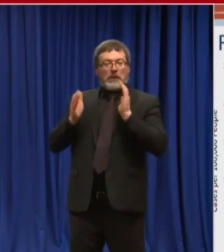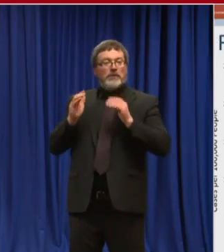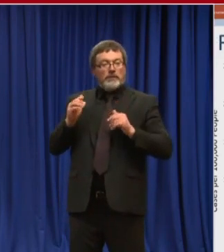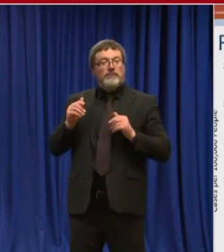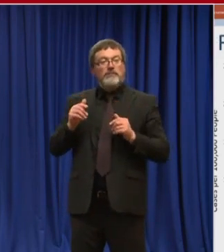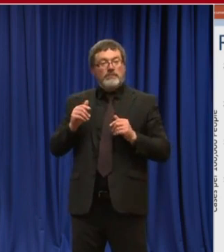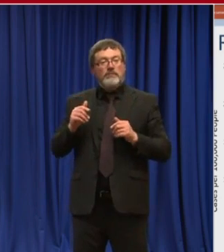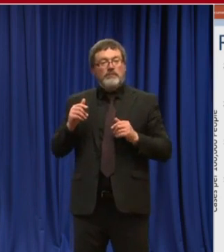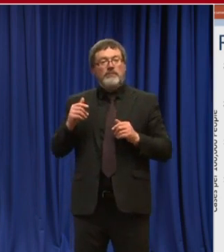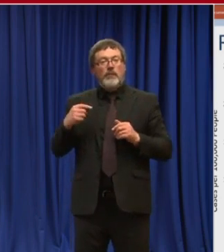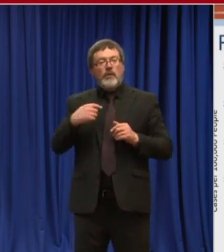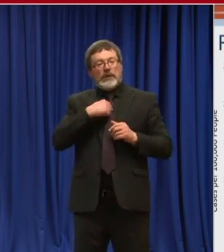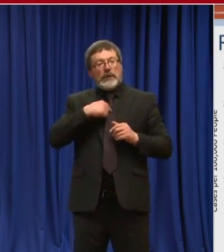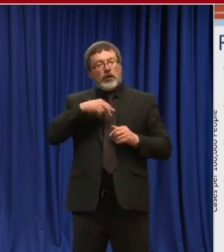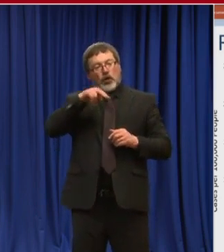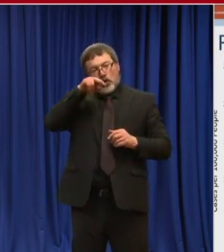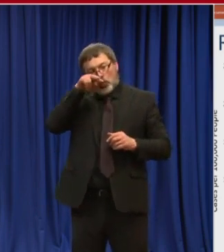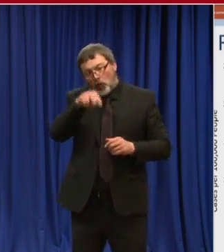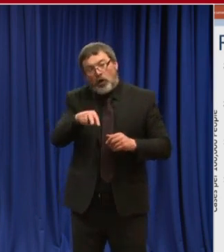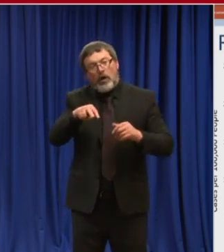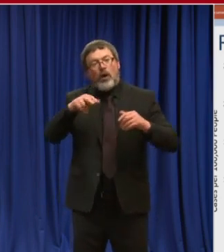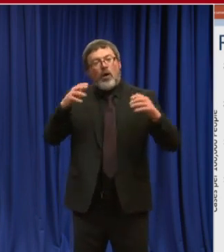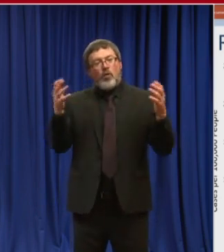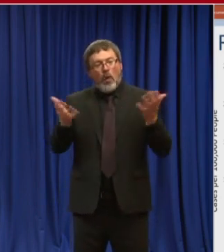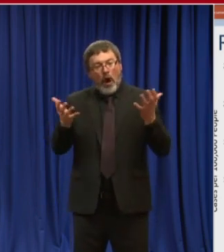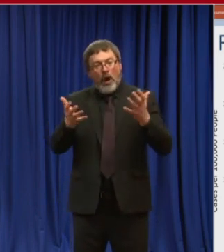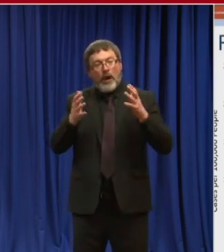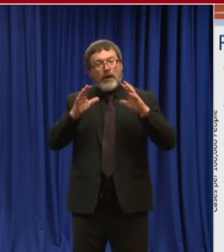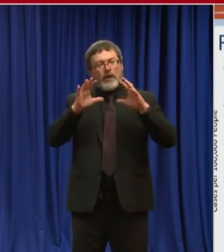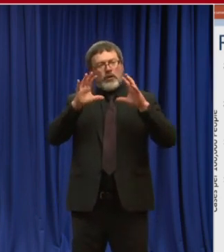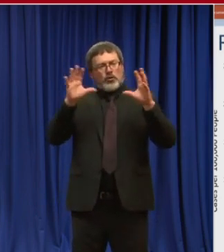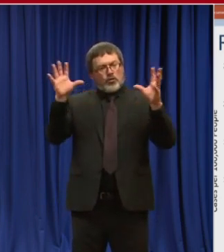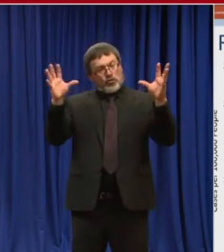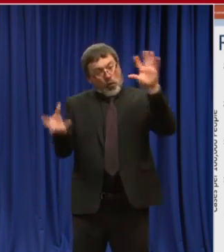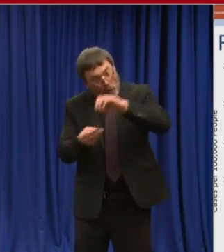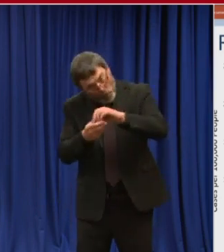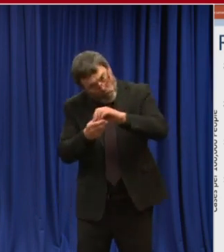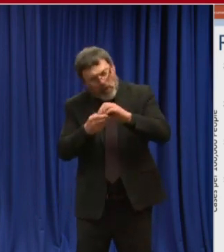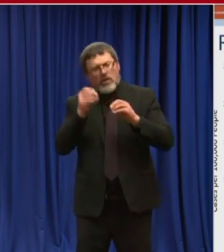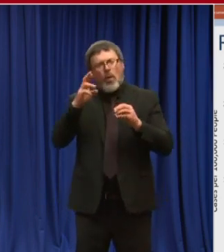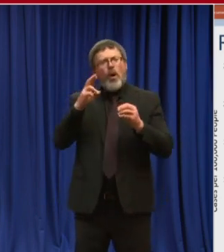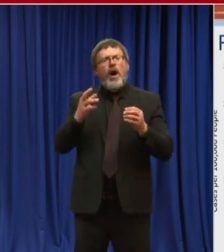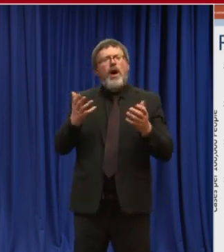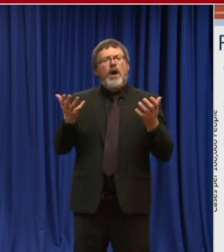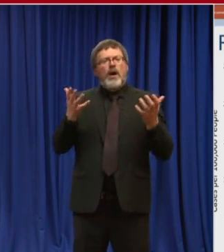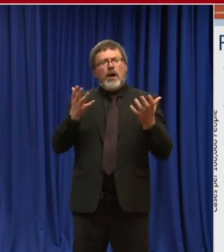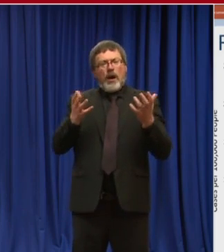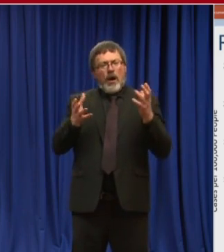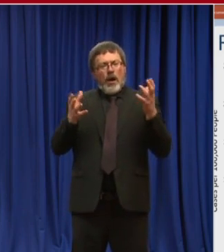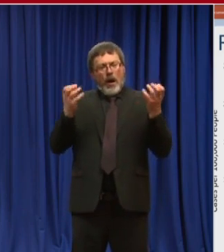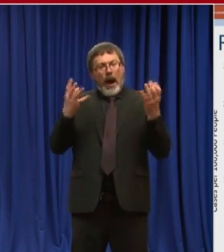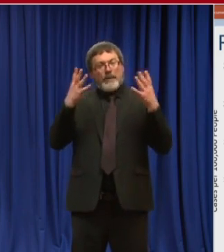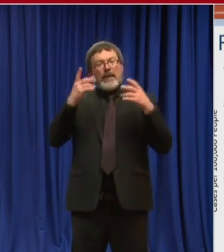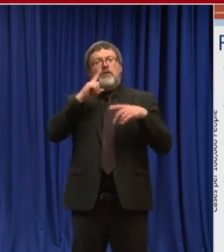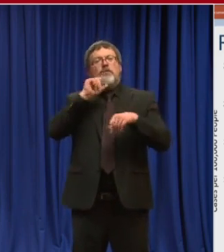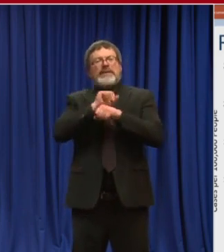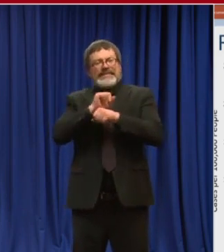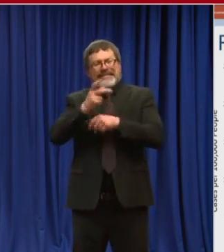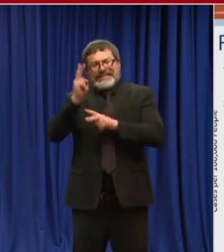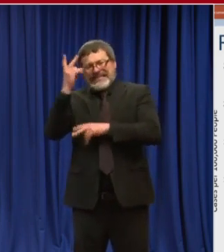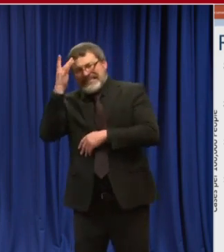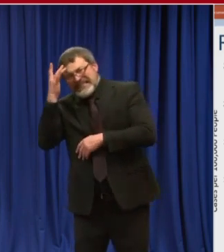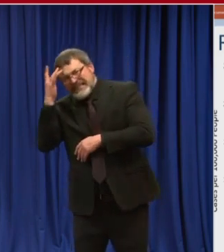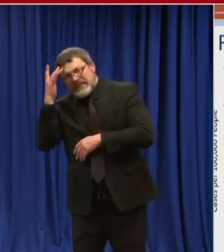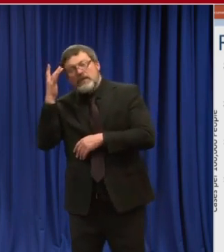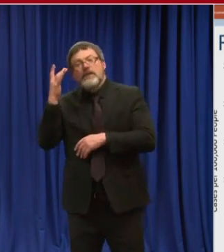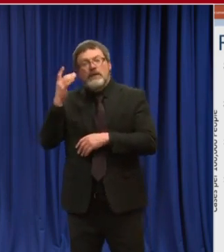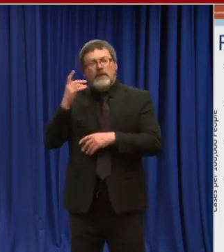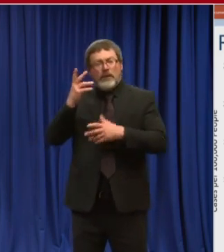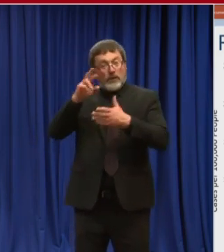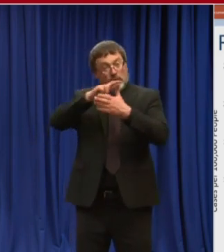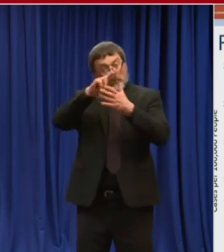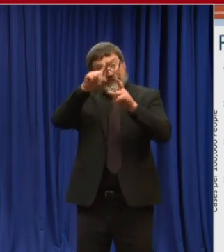ALLUDING TO BEFORE IS THAT NUMBERS OF WHETHER IT’S WE’RE LOOKING WHETHER WE’RE LOOKING AT TOTAL NUMBERS OF CASES OR RATES OF COVID-19 INFECTION.